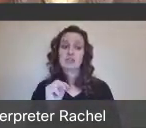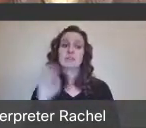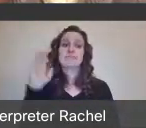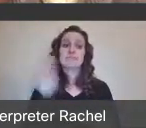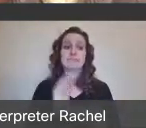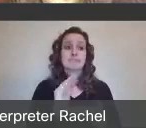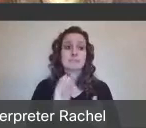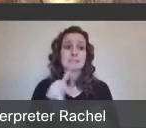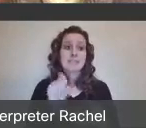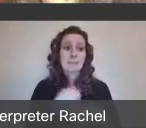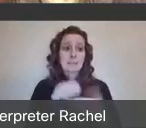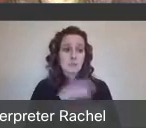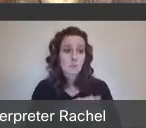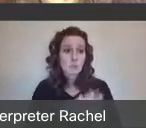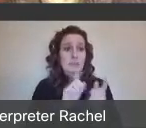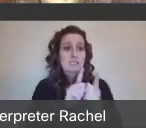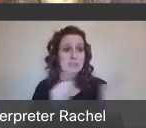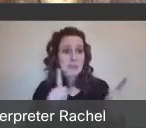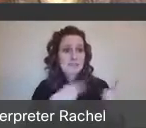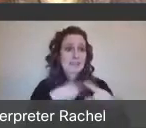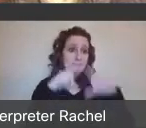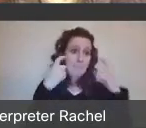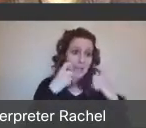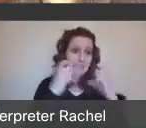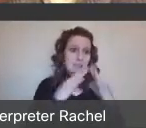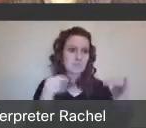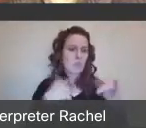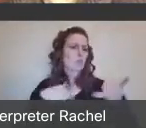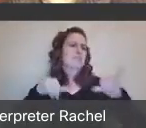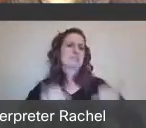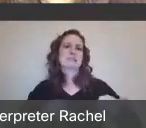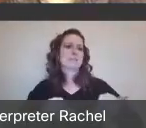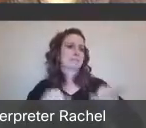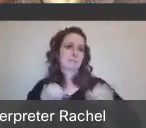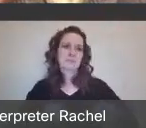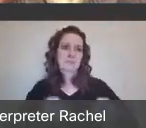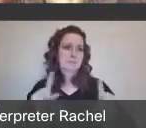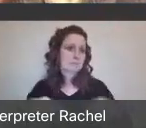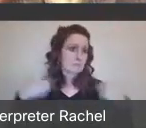spacing, masking, things like that, or would it still be the absolute same that schools need to follow?